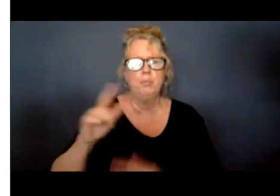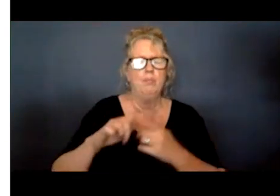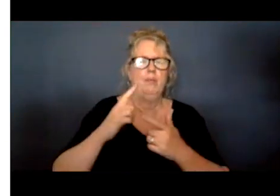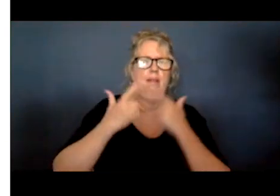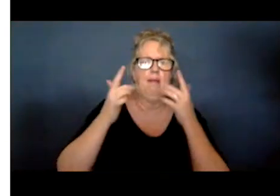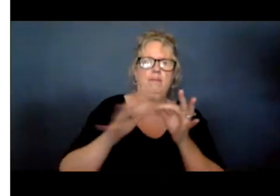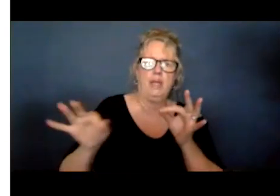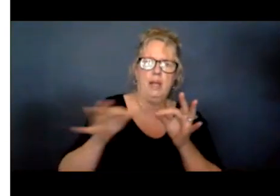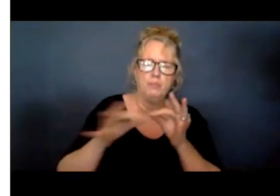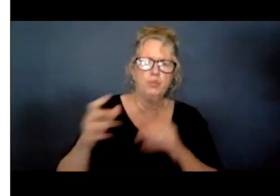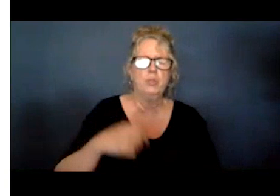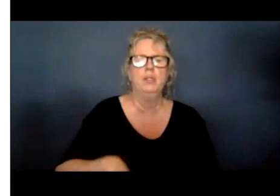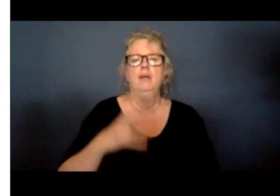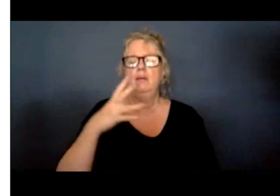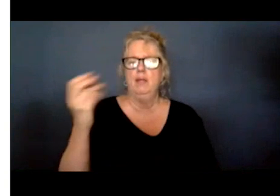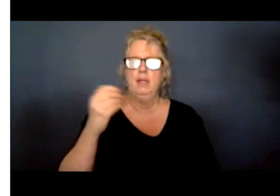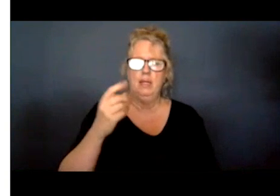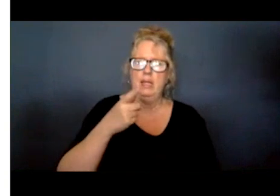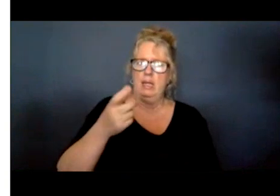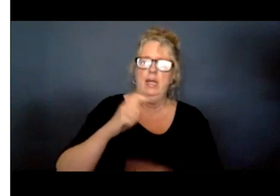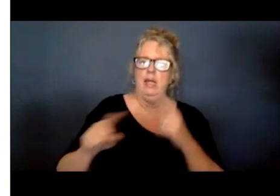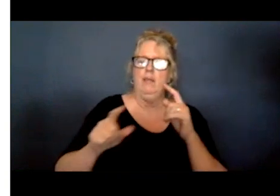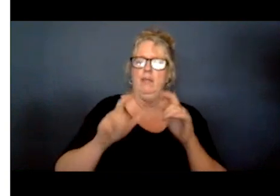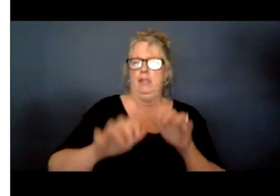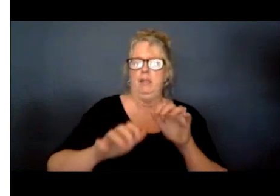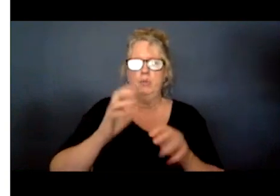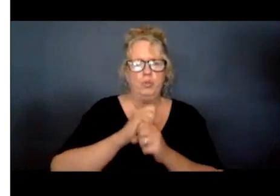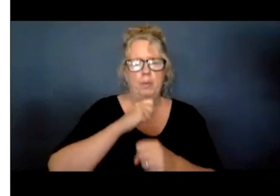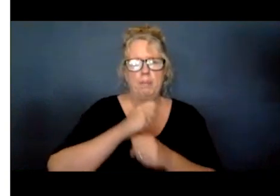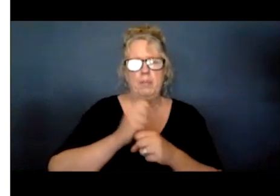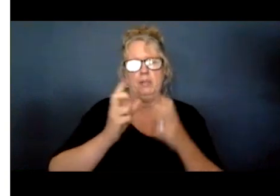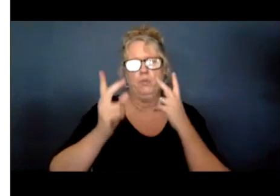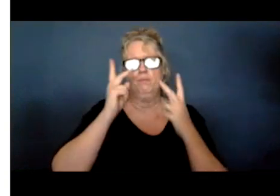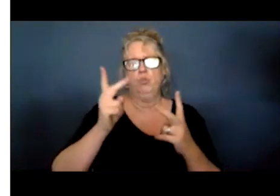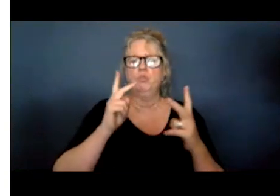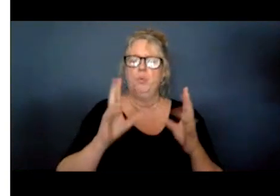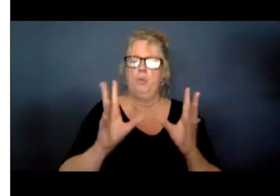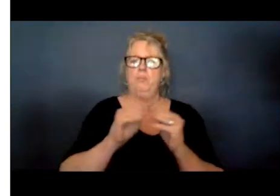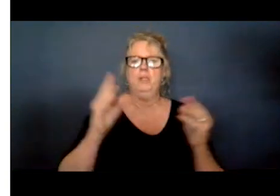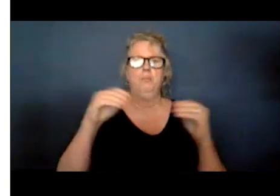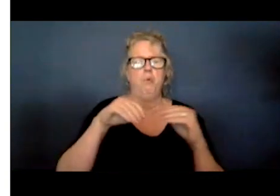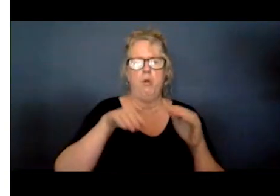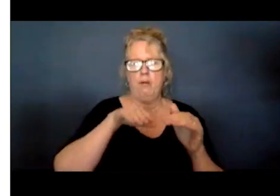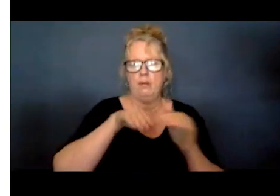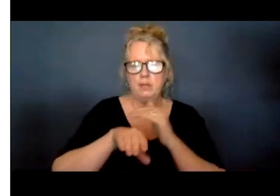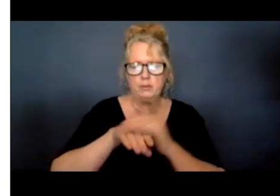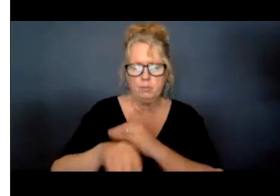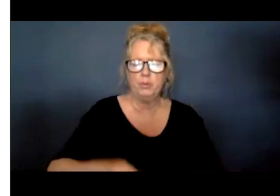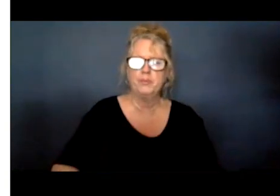transcript generation, and keyboard navigation to make virtual meetings more accessible.